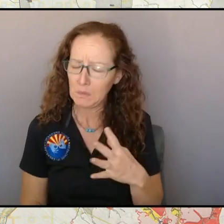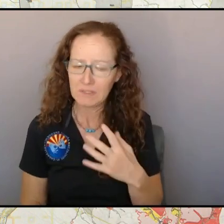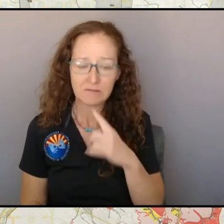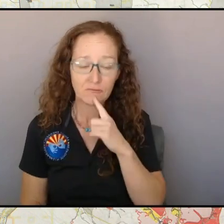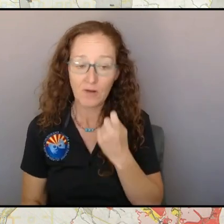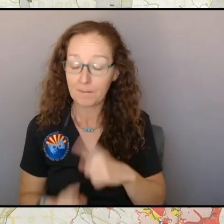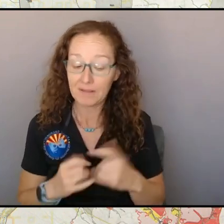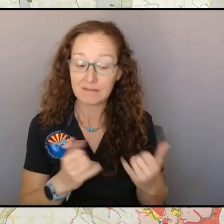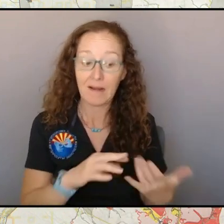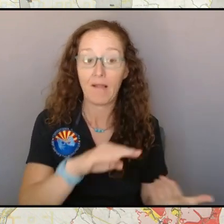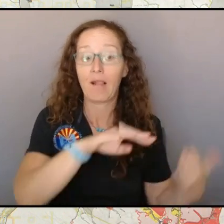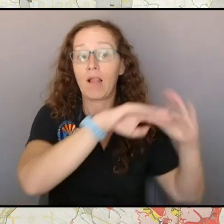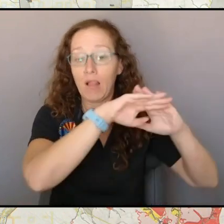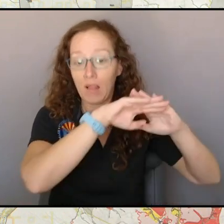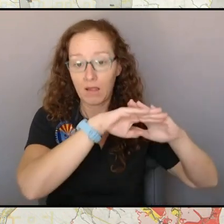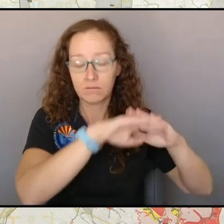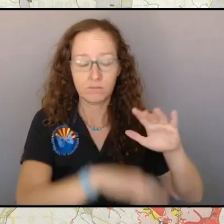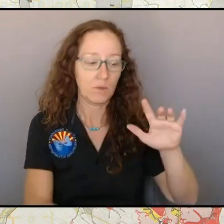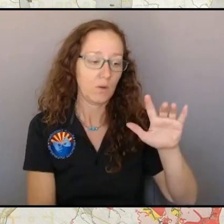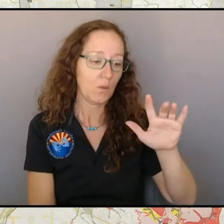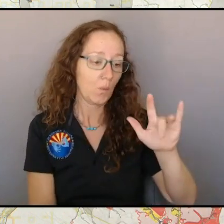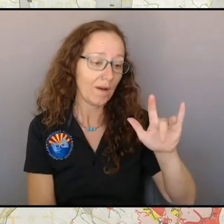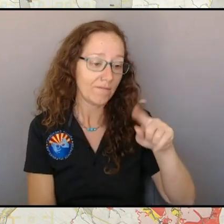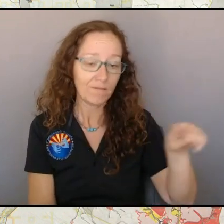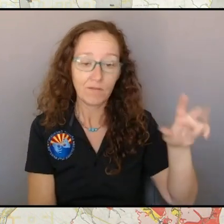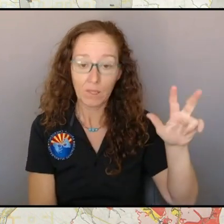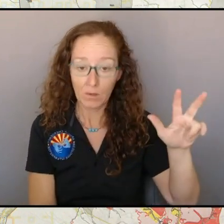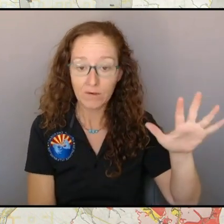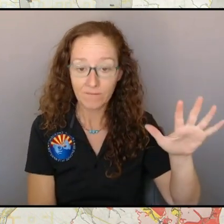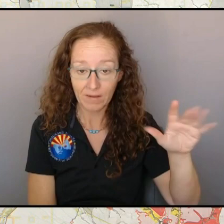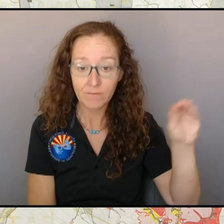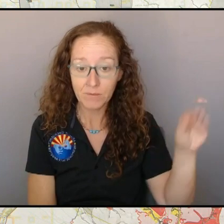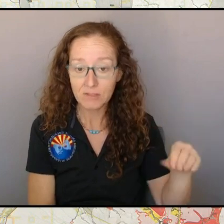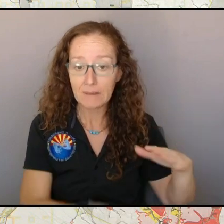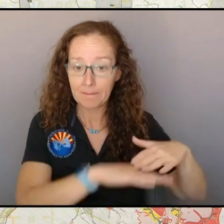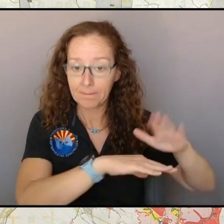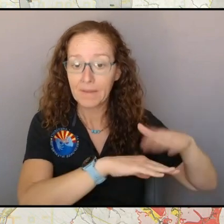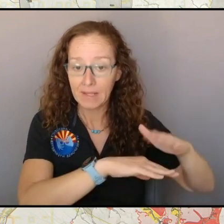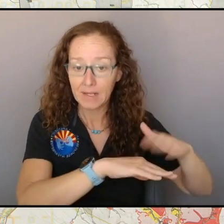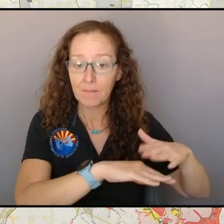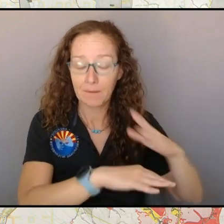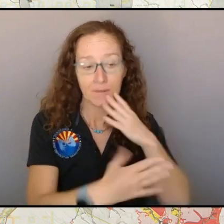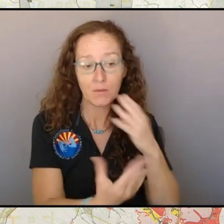to 25 to 35% minimum relative humidity. That is really working